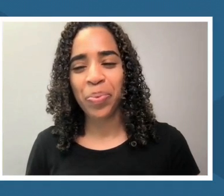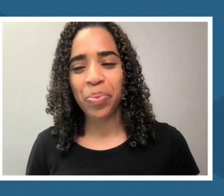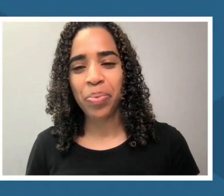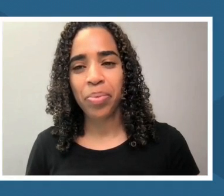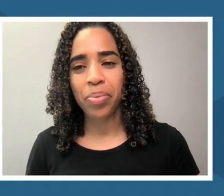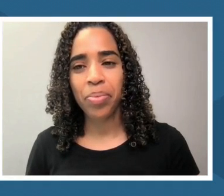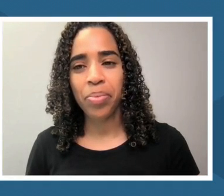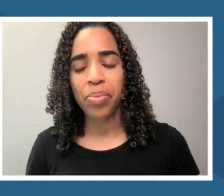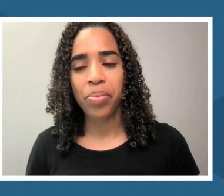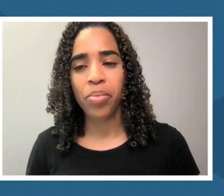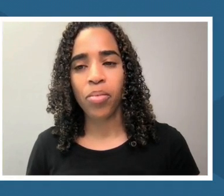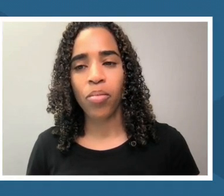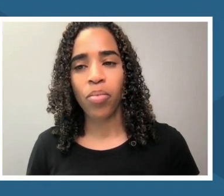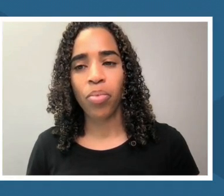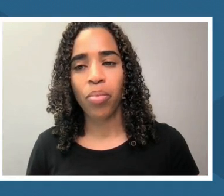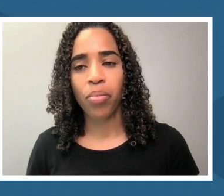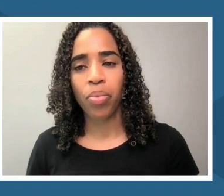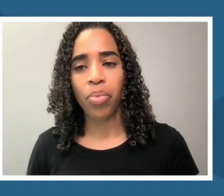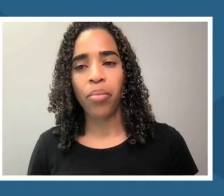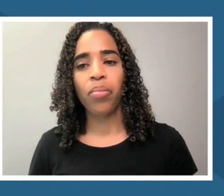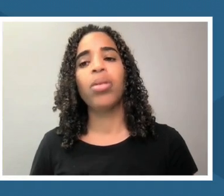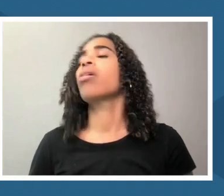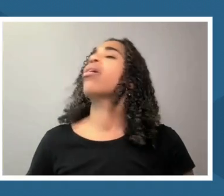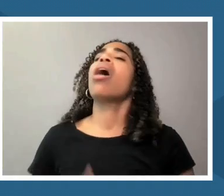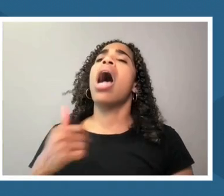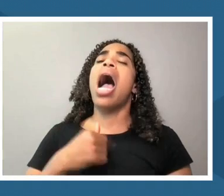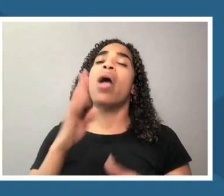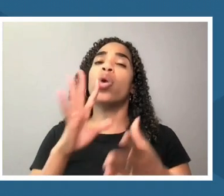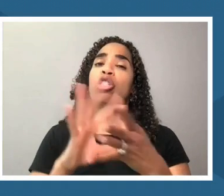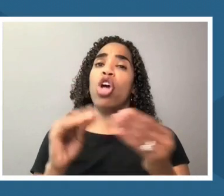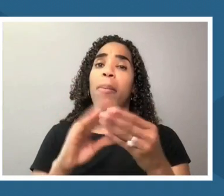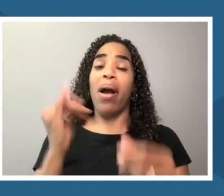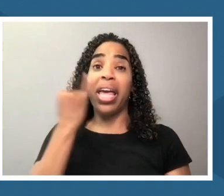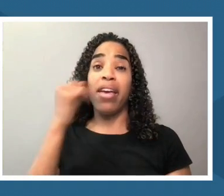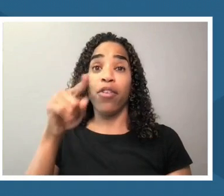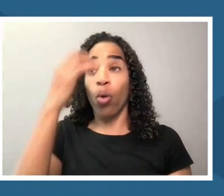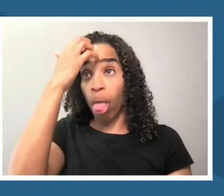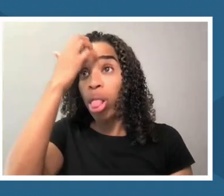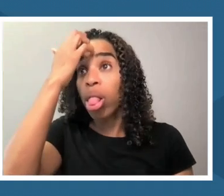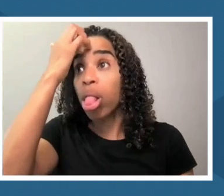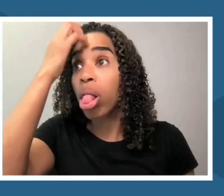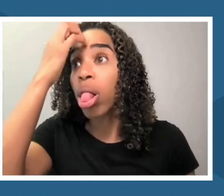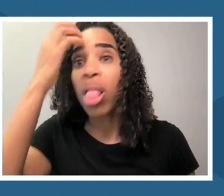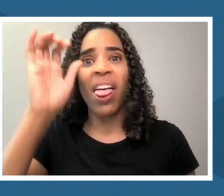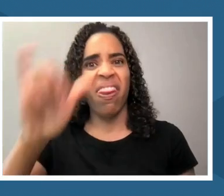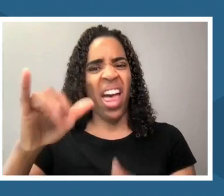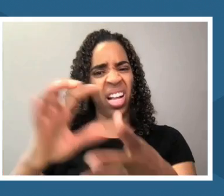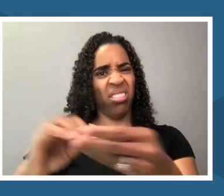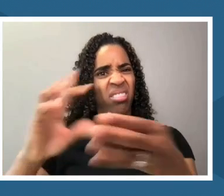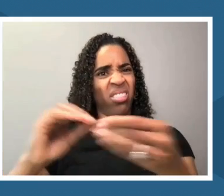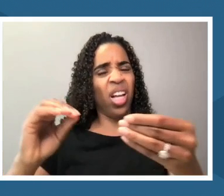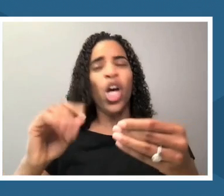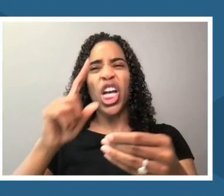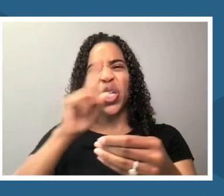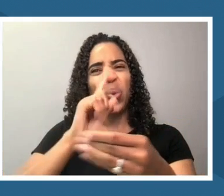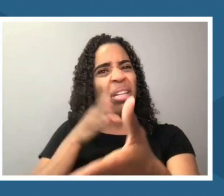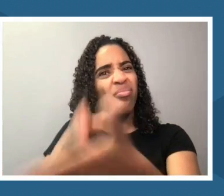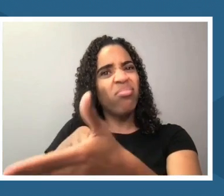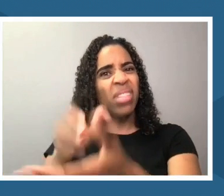consequences of buying into this myth and be the ways in which it perpetuates that deep blackness or that it gives